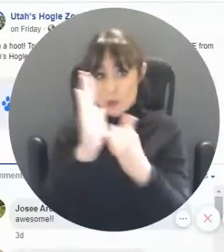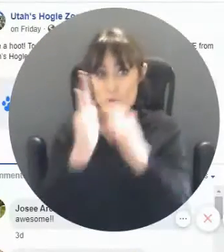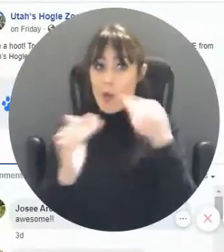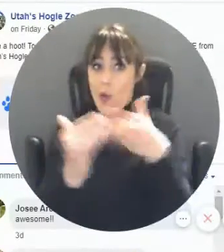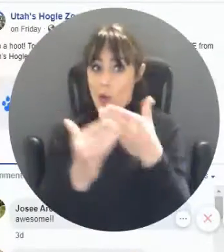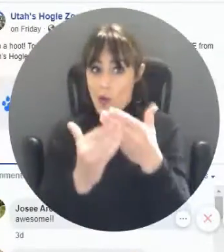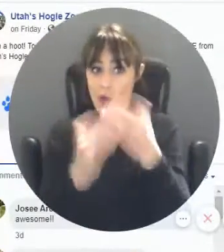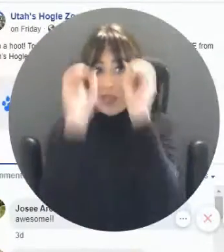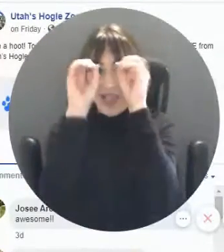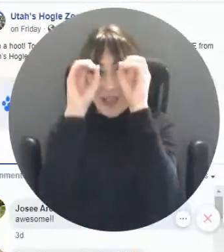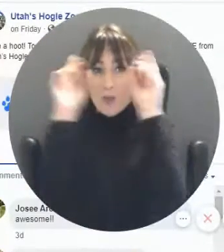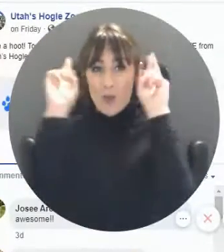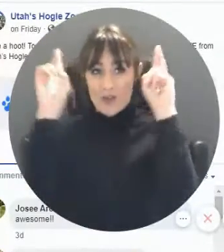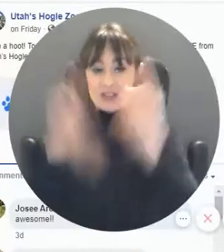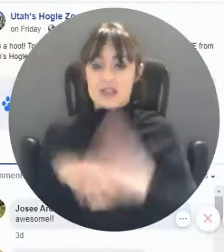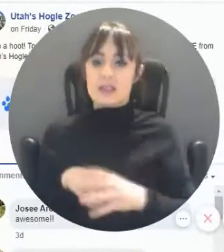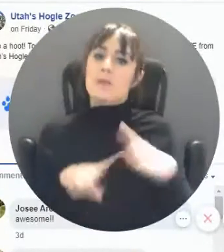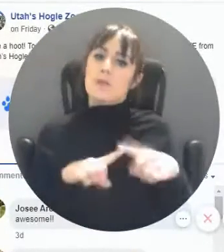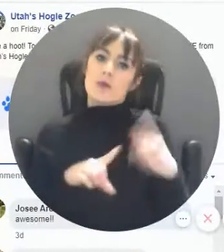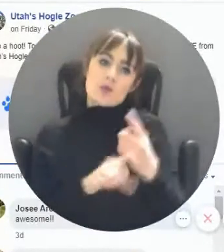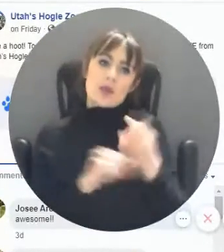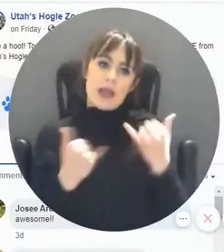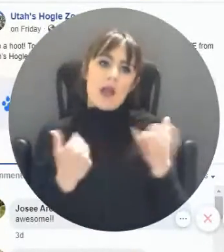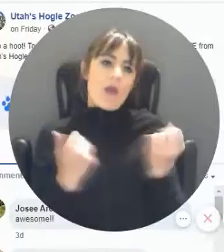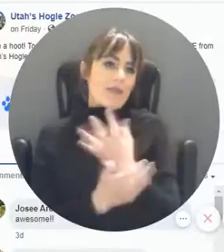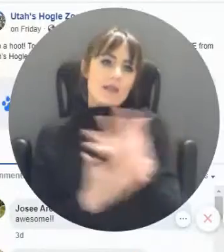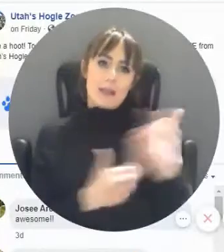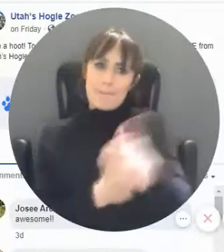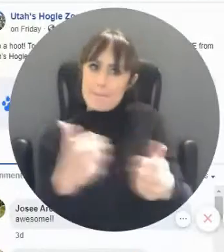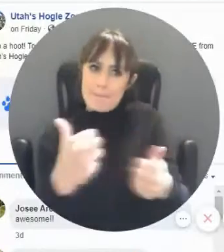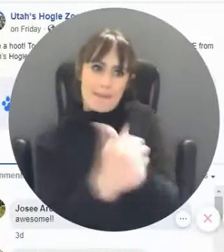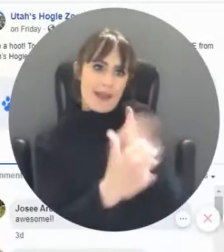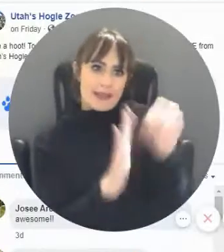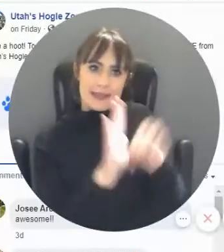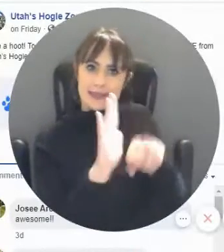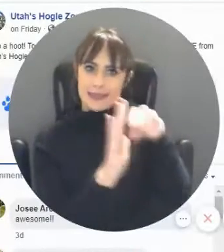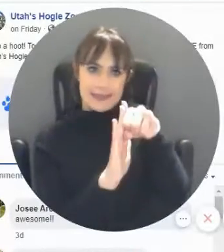At this time, this is behind the scenes, so you're seeing an area that many people don't get to see. Brad: That's right.